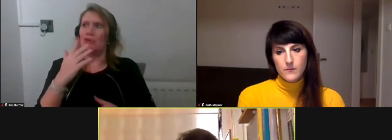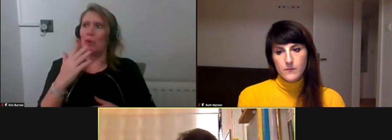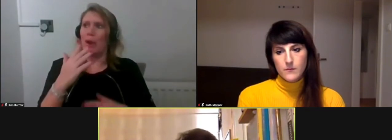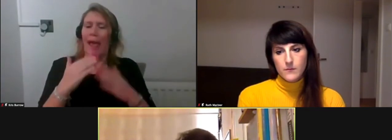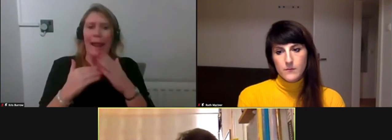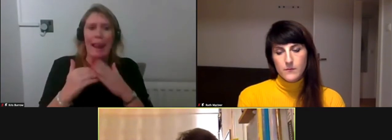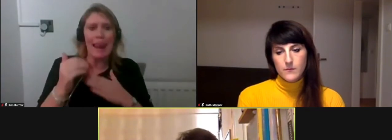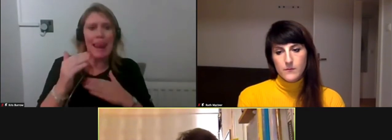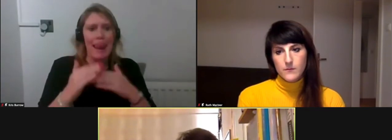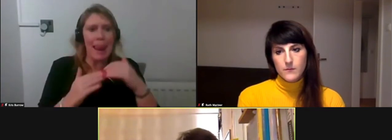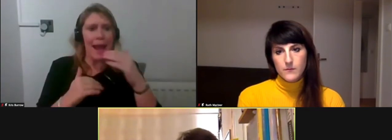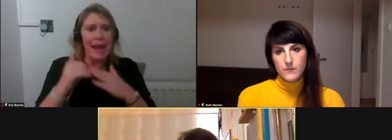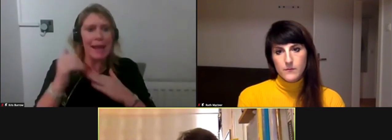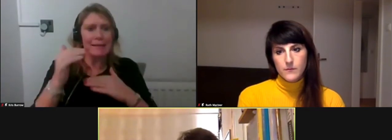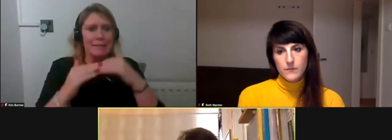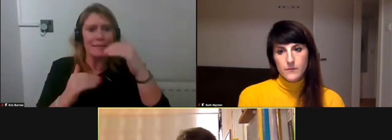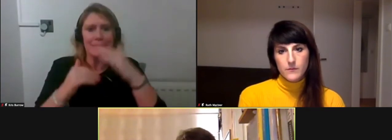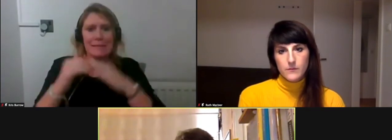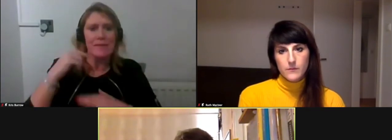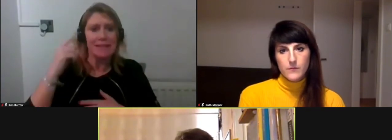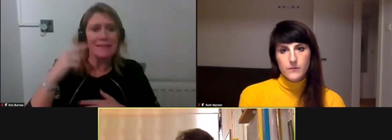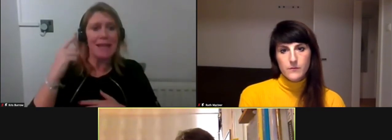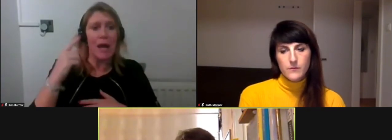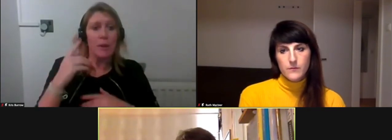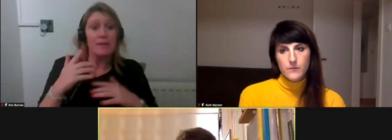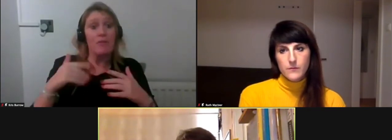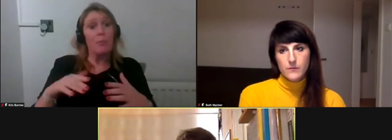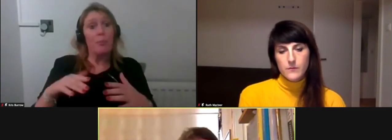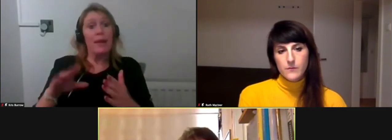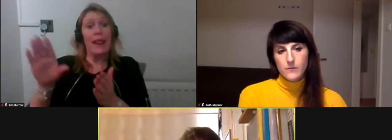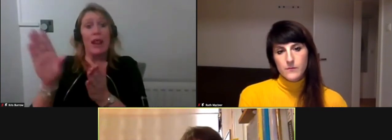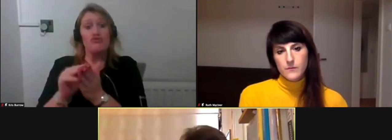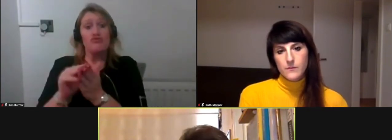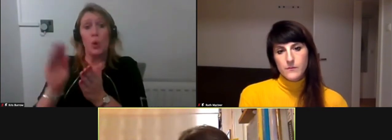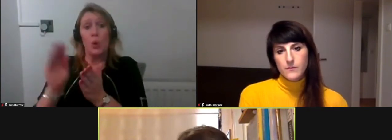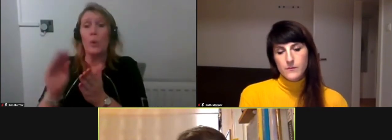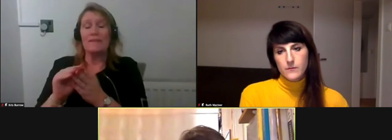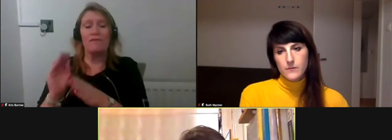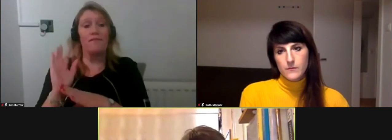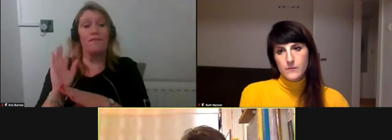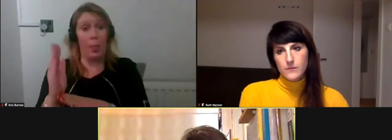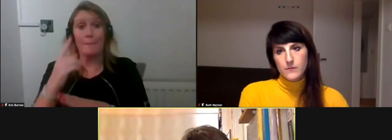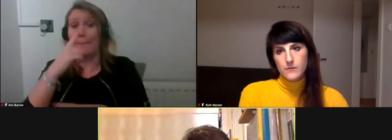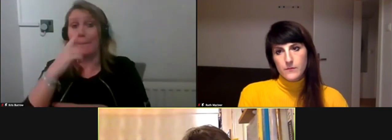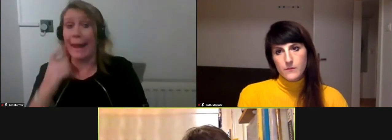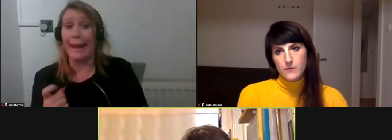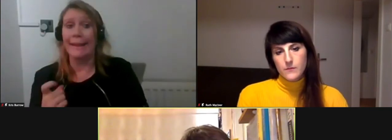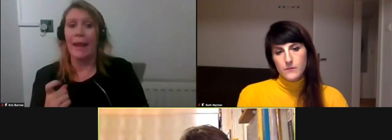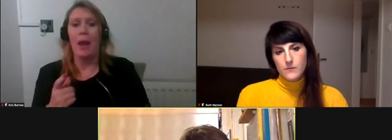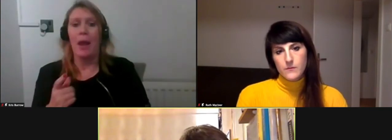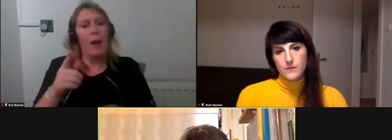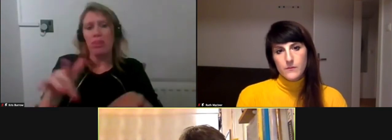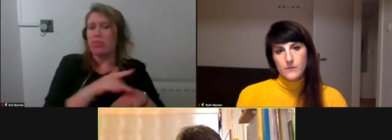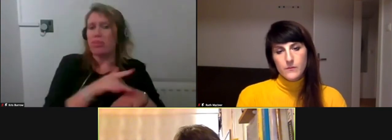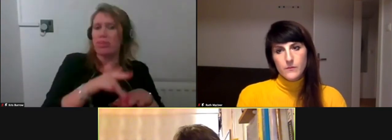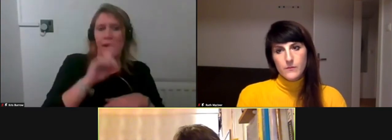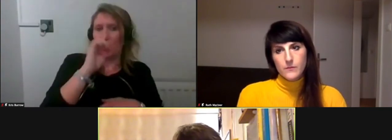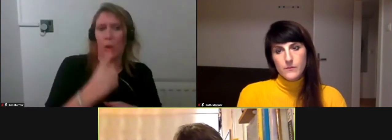are working to a recorded feature film or drama. I'm just going to hold up a couple